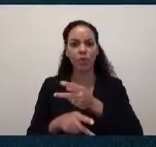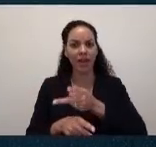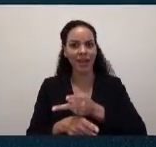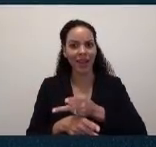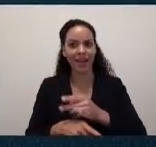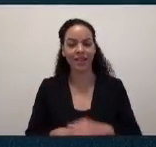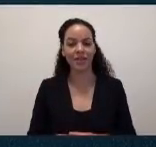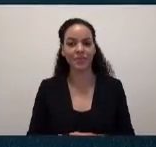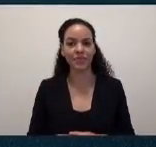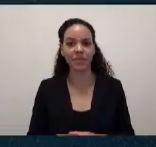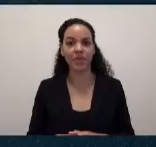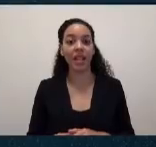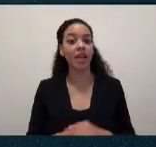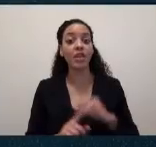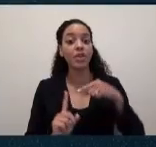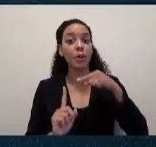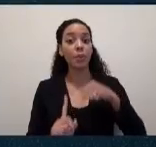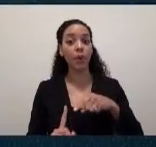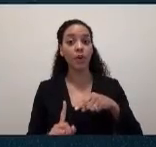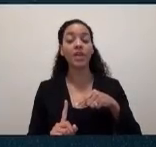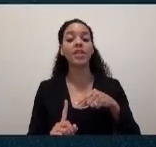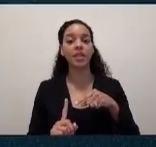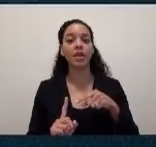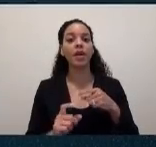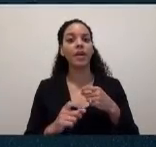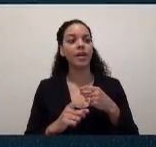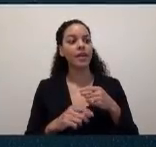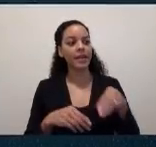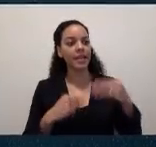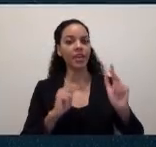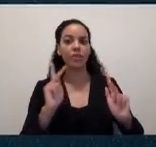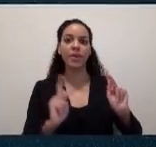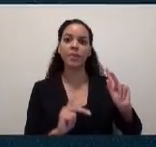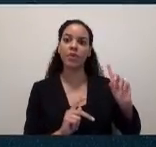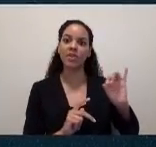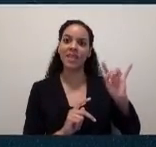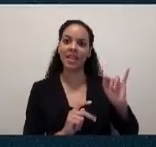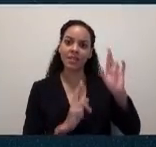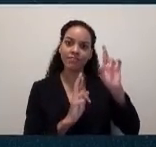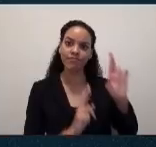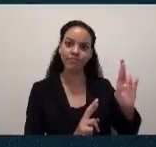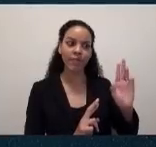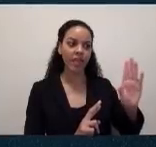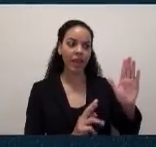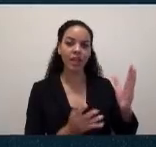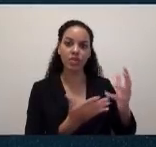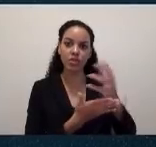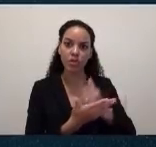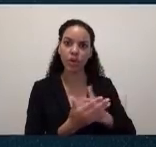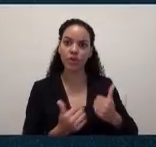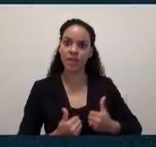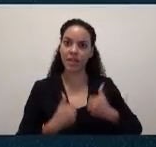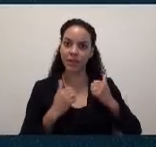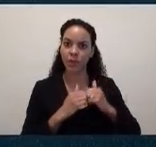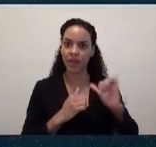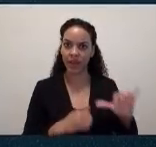people the dignity with which they deserve and want to live. So the President and I are determined